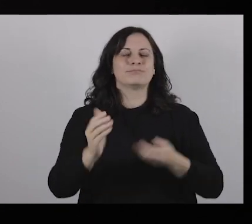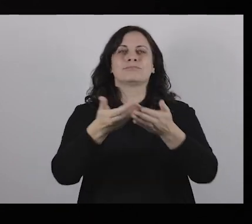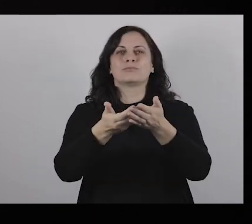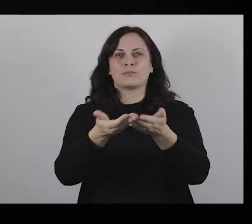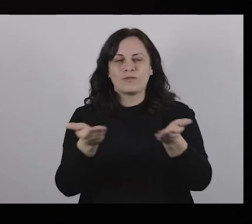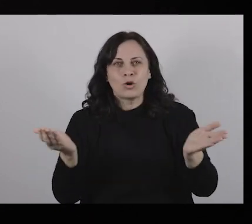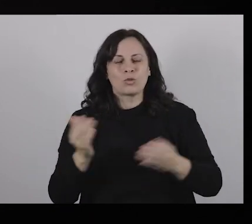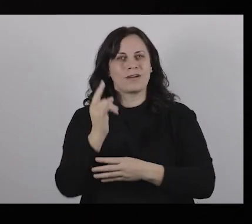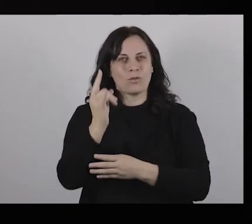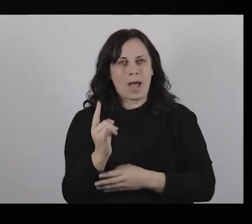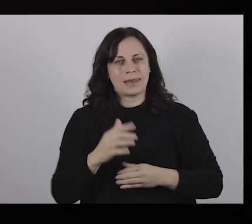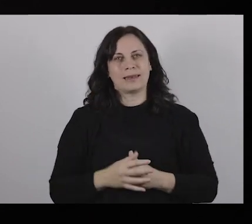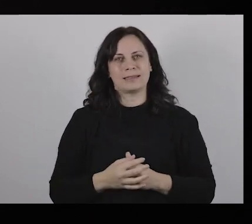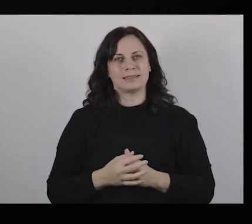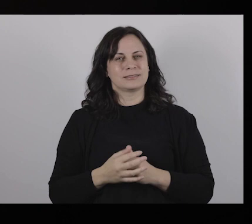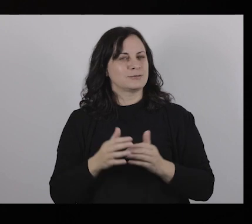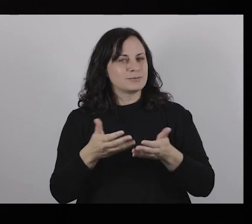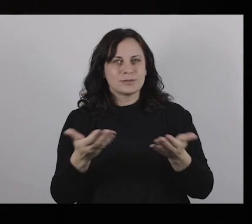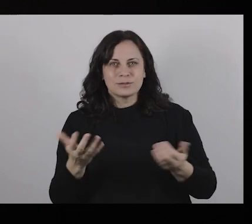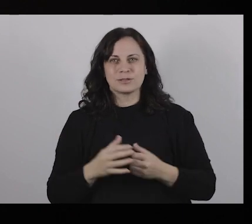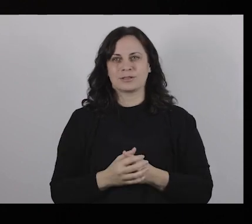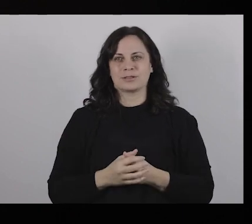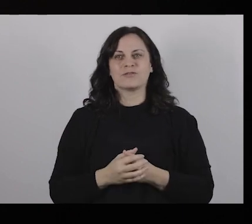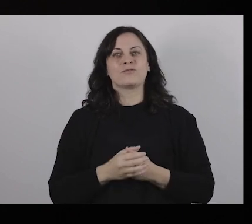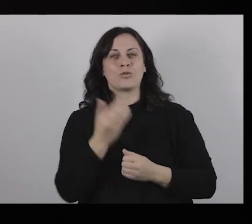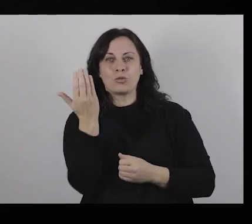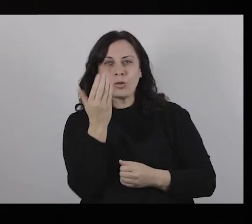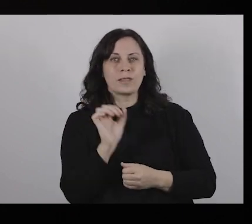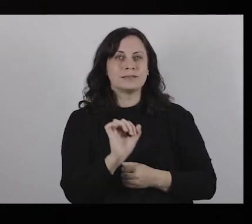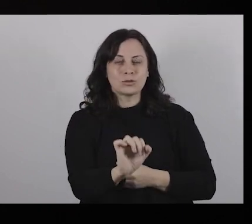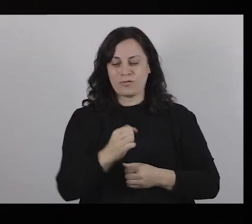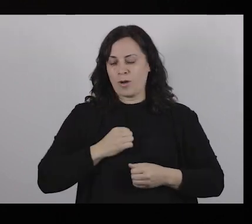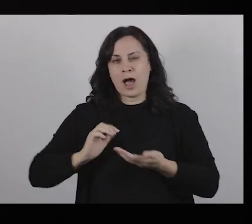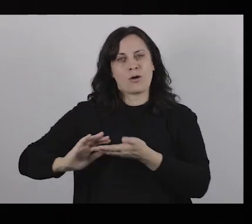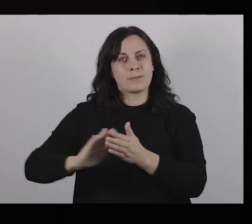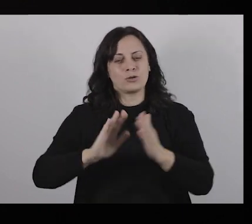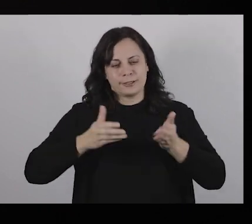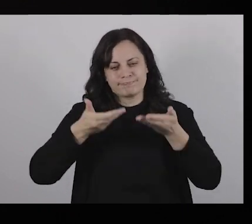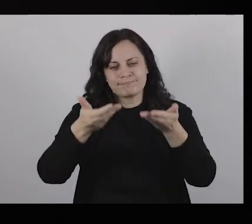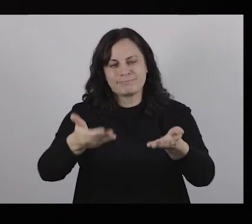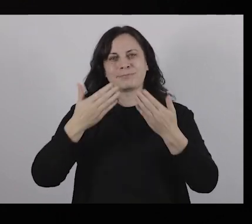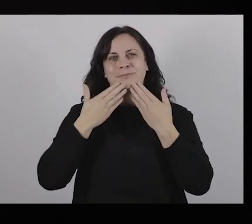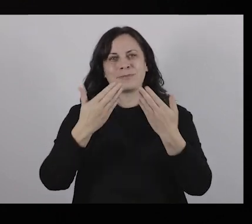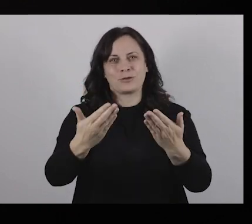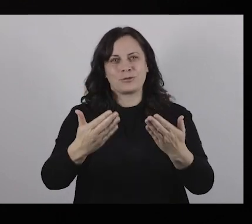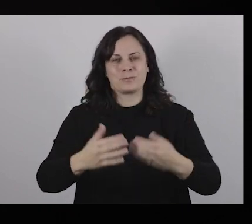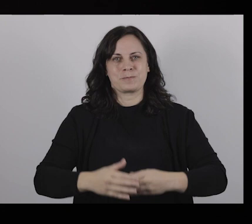It belongs to Rāhui Pōkeka. It belongs to Te Wharekura o Rākaumanga, to our community. Thank you all.